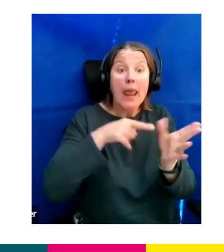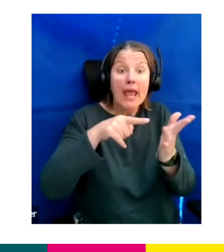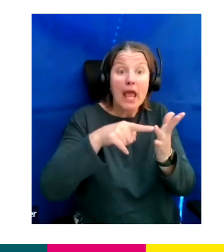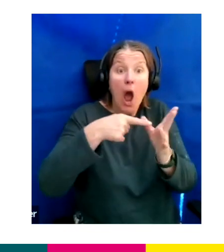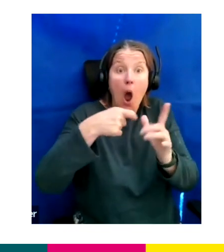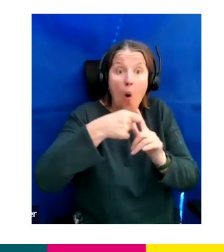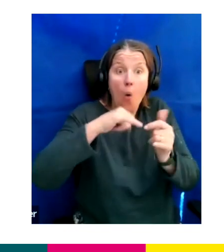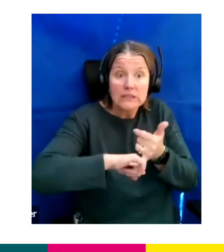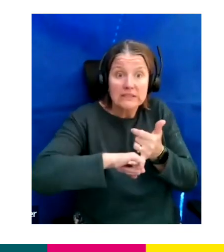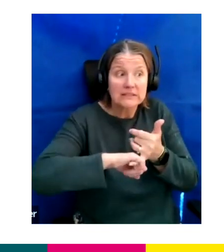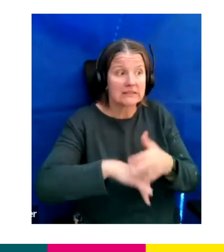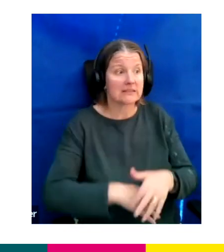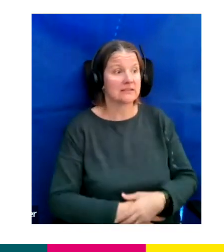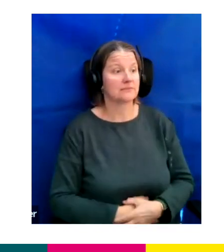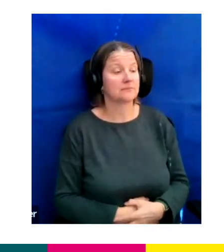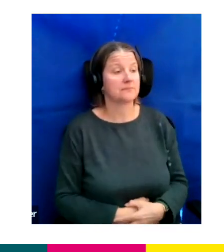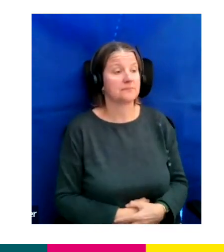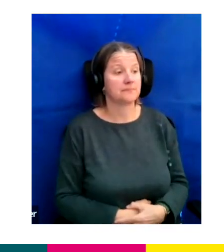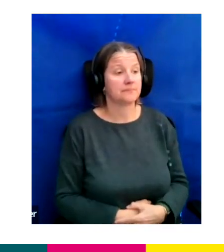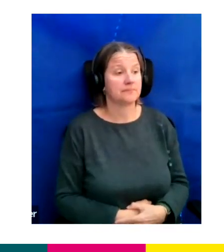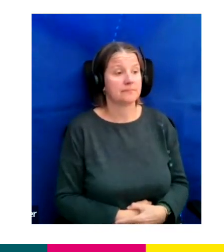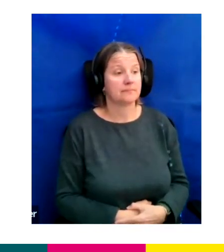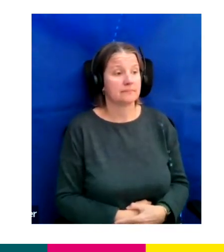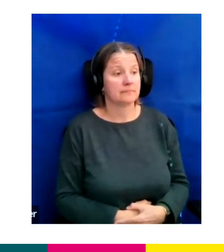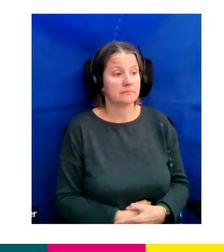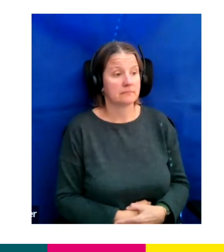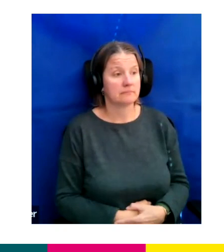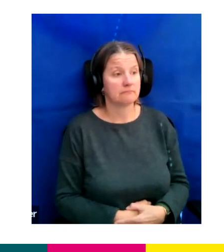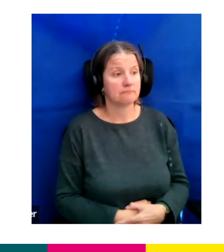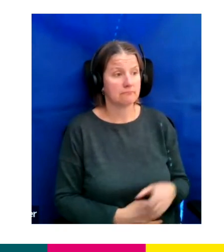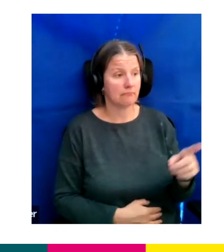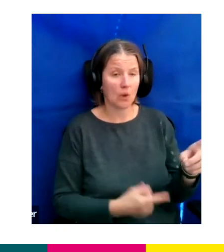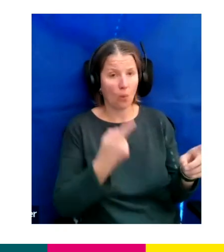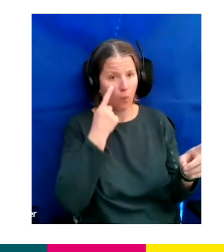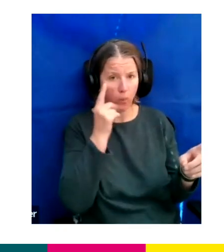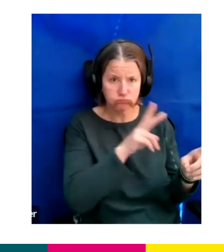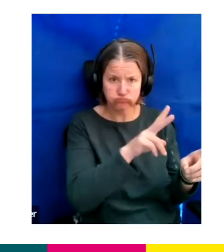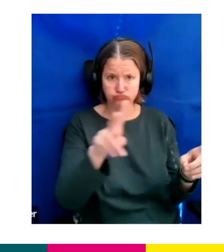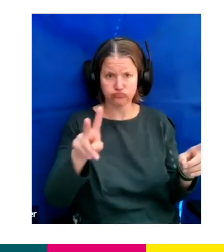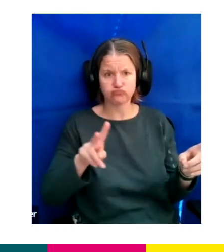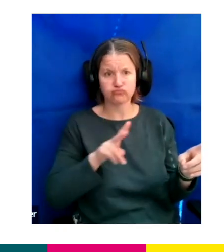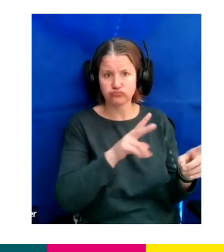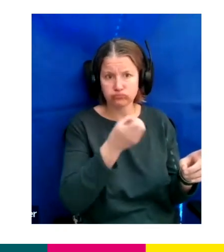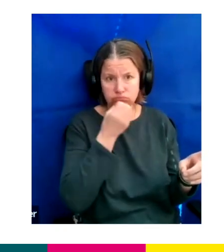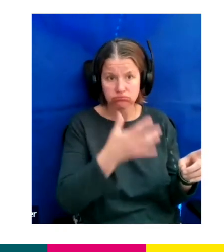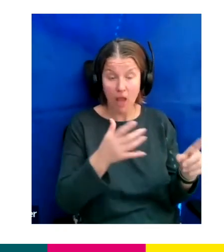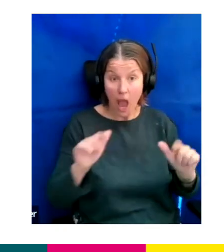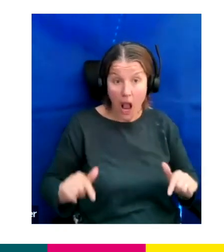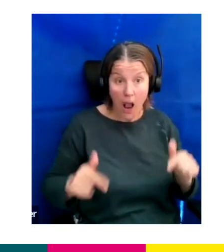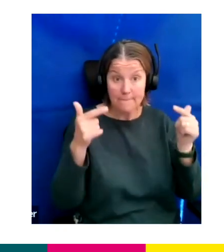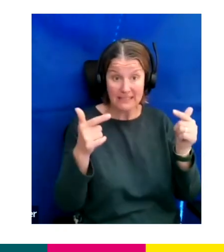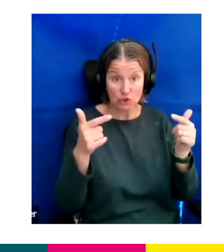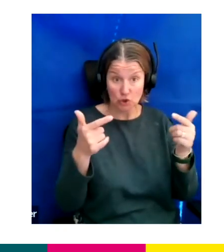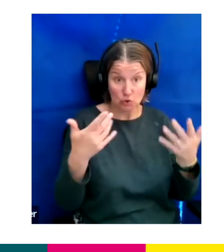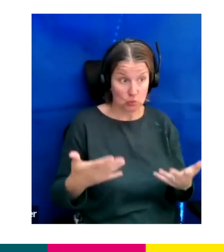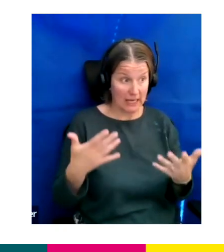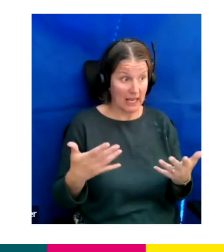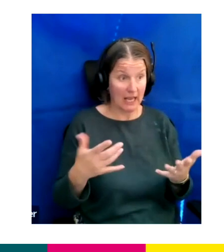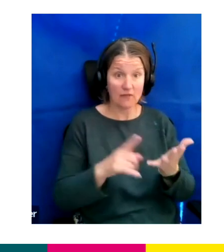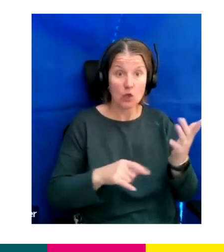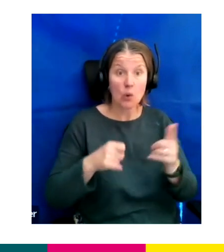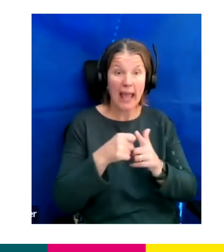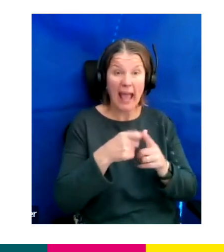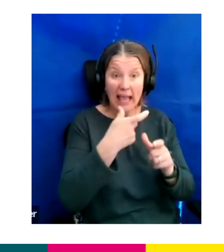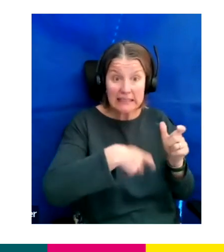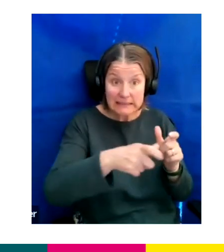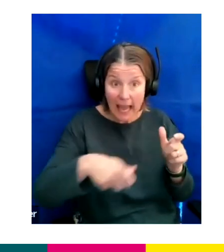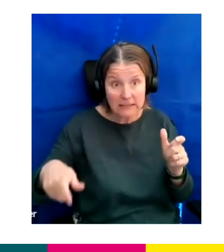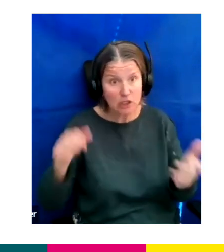“Dress to Impress.”